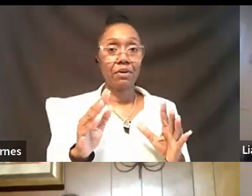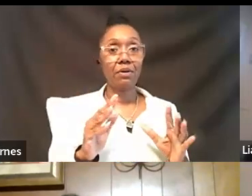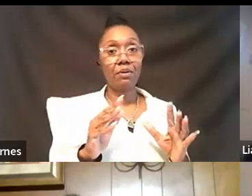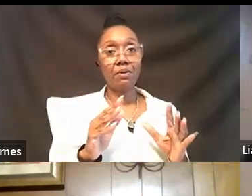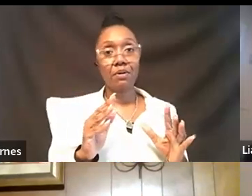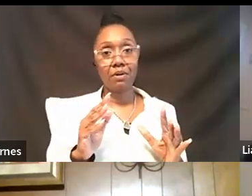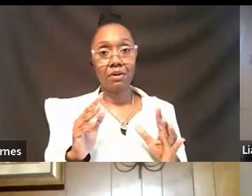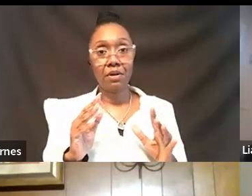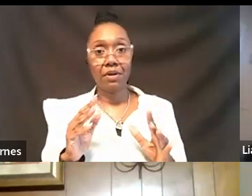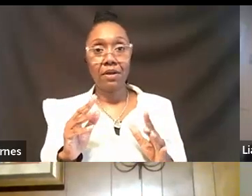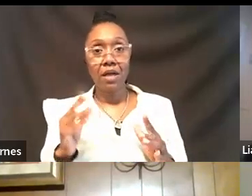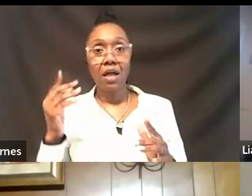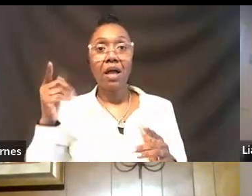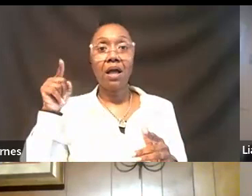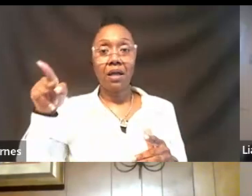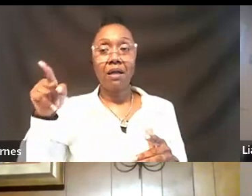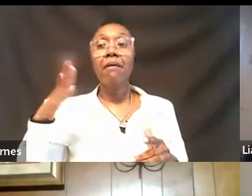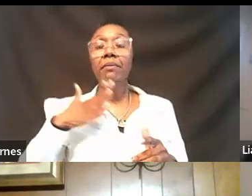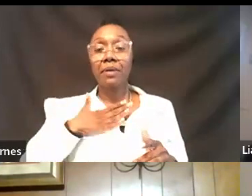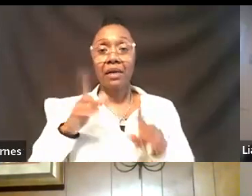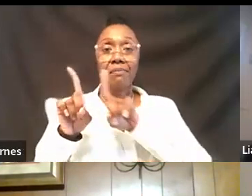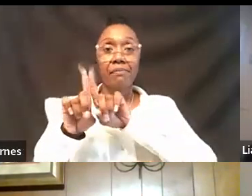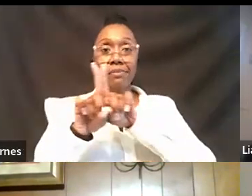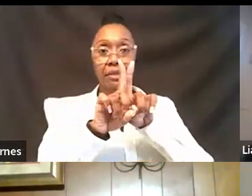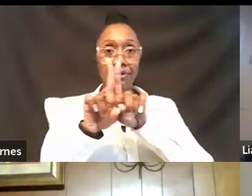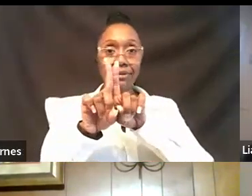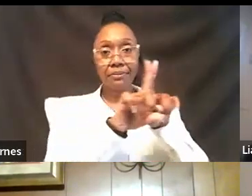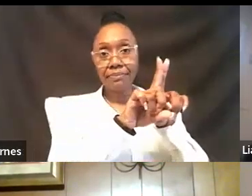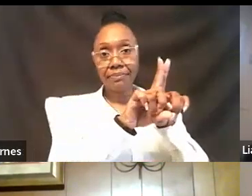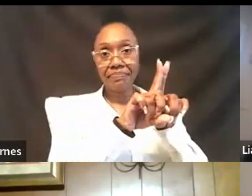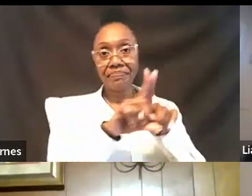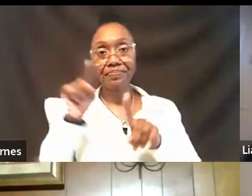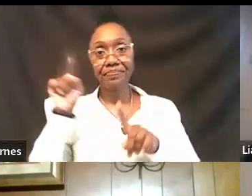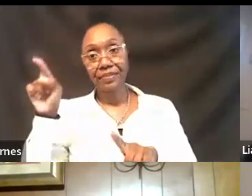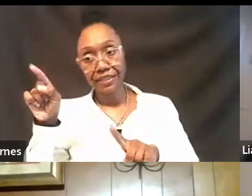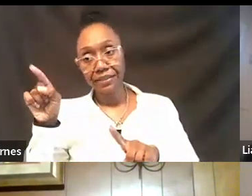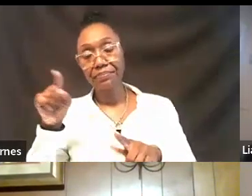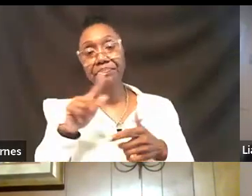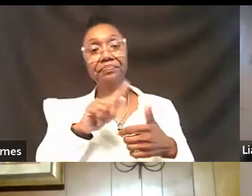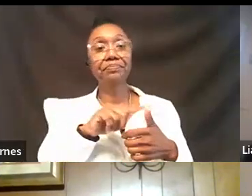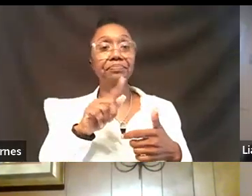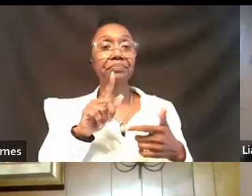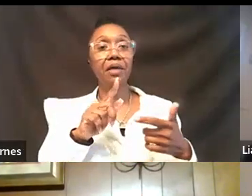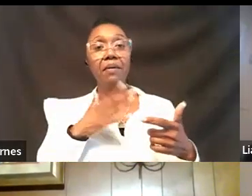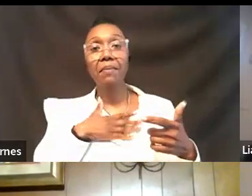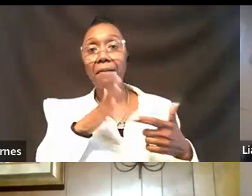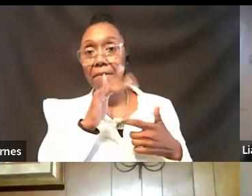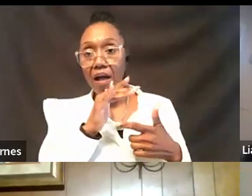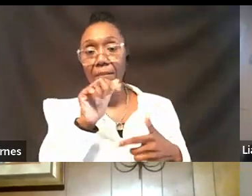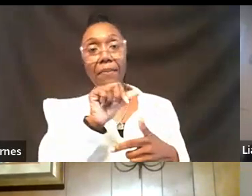Hey, Sarah and I was one of my mentors and him, my mom, and all my other teachers would help.